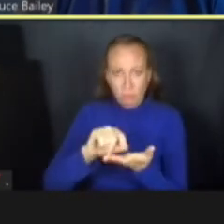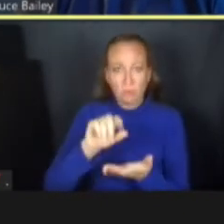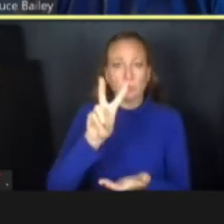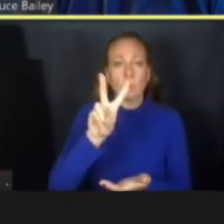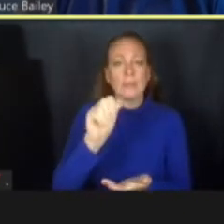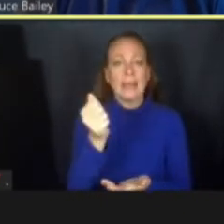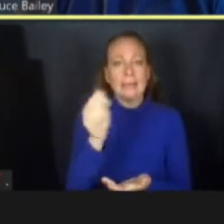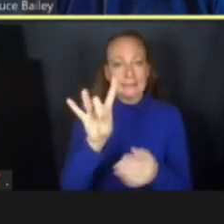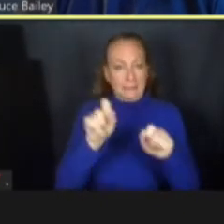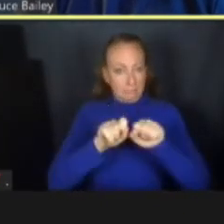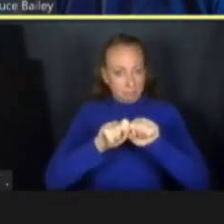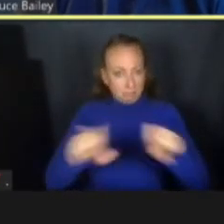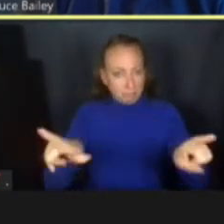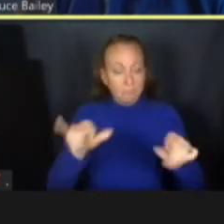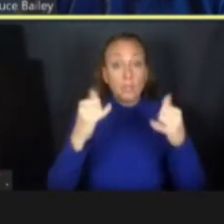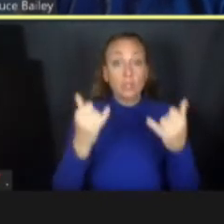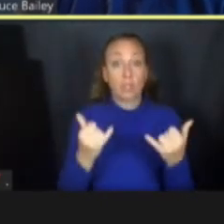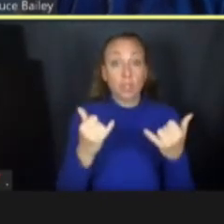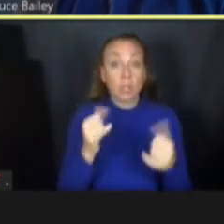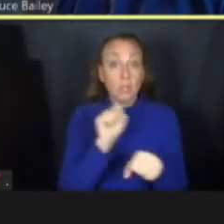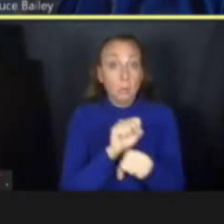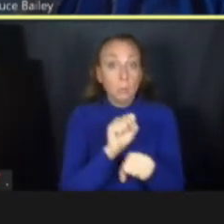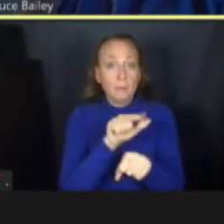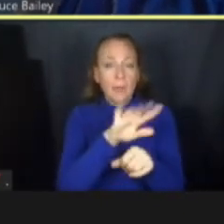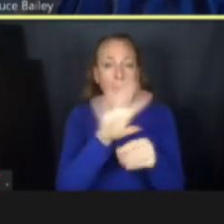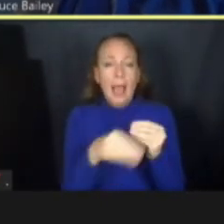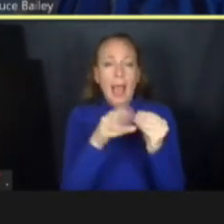Current work is, you know, it adds a number of good success criteria,